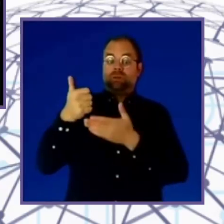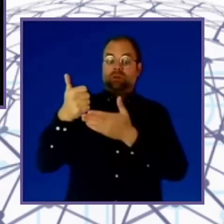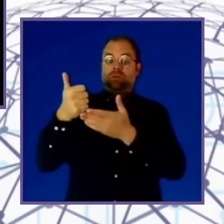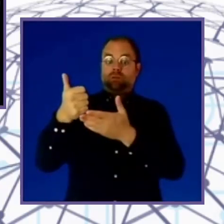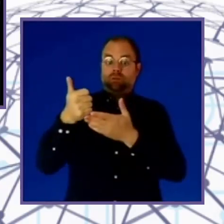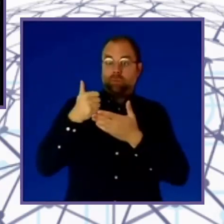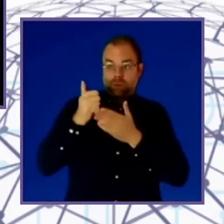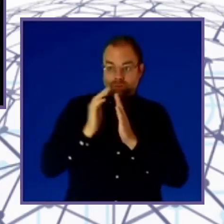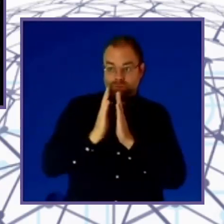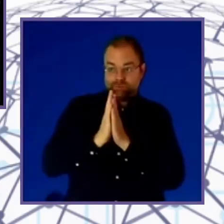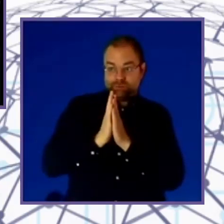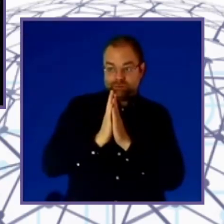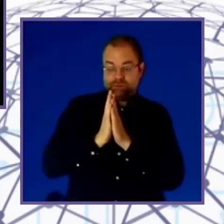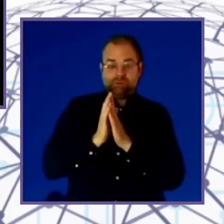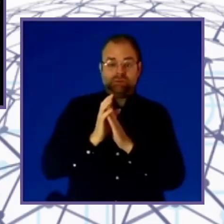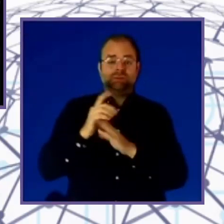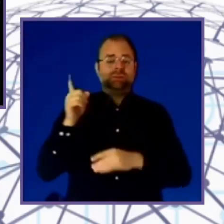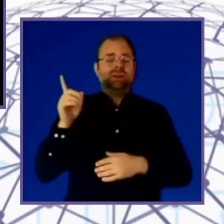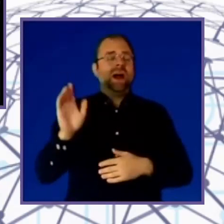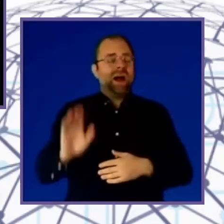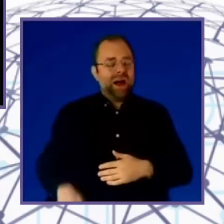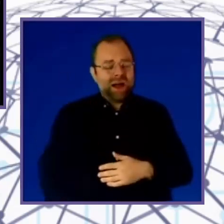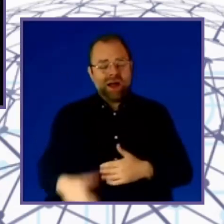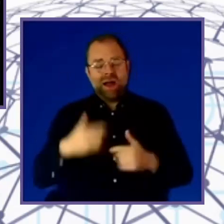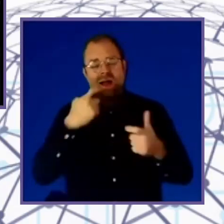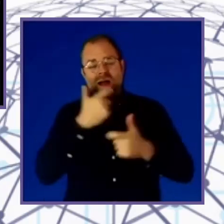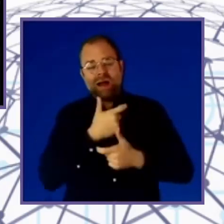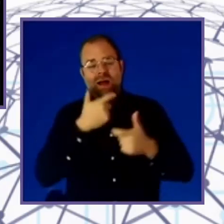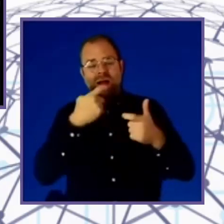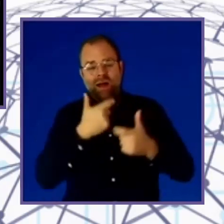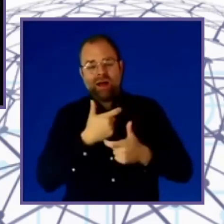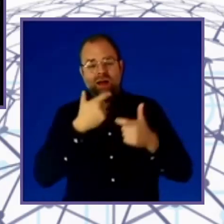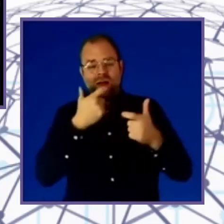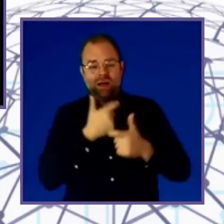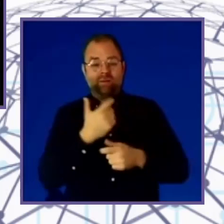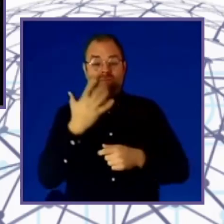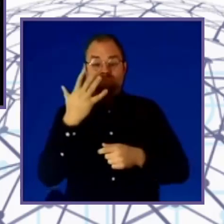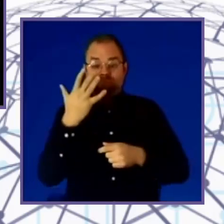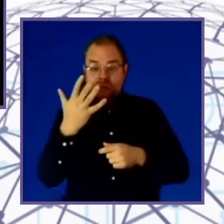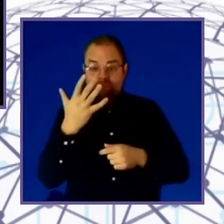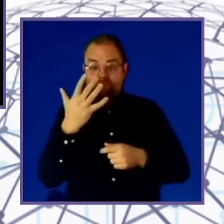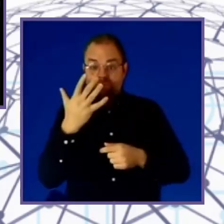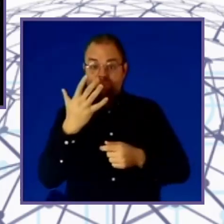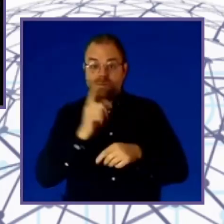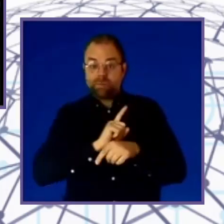But all was not disappointing. At the summit. There were journalists in the audience, and they